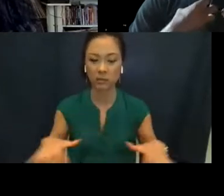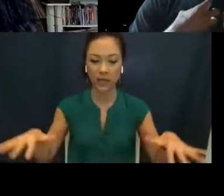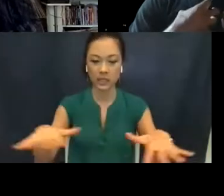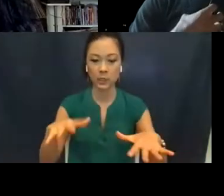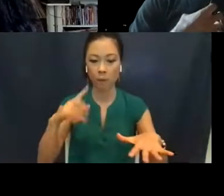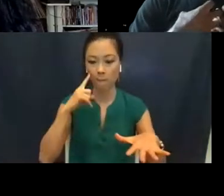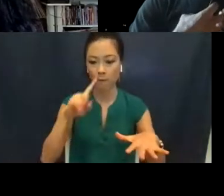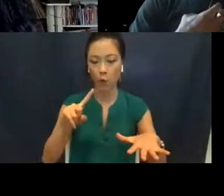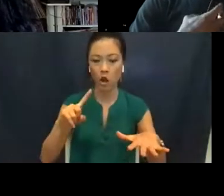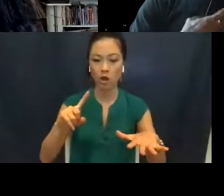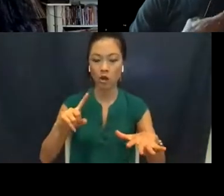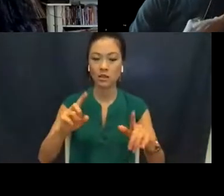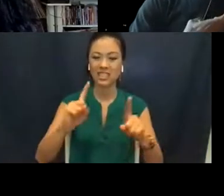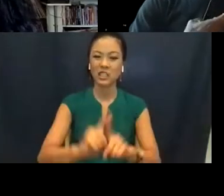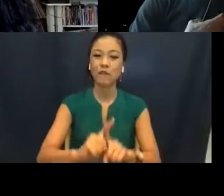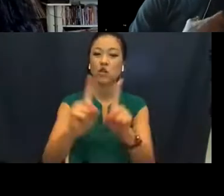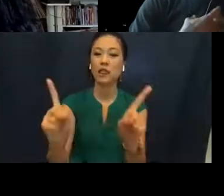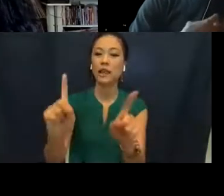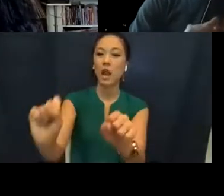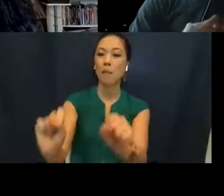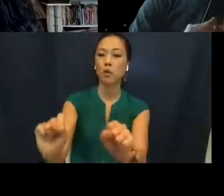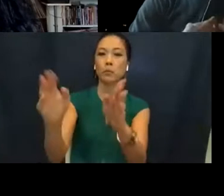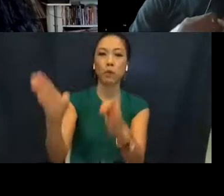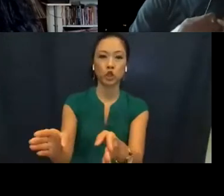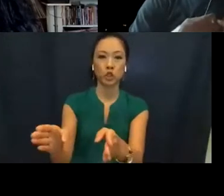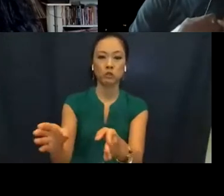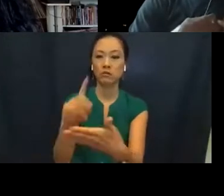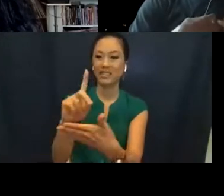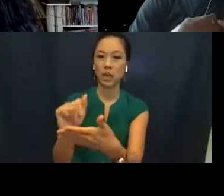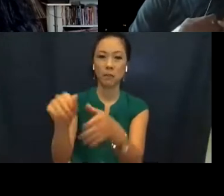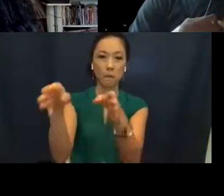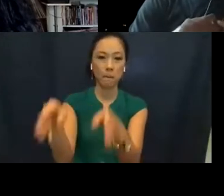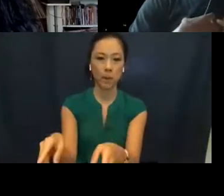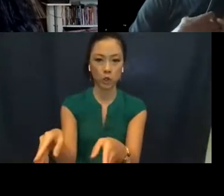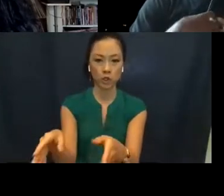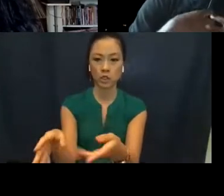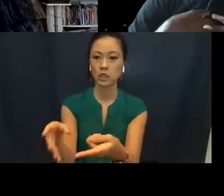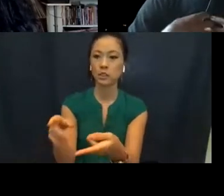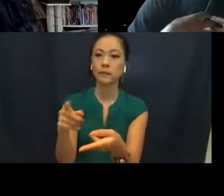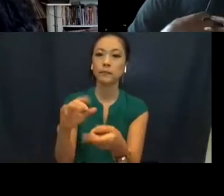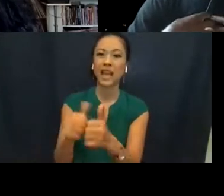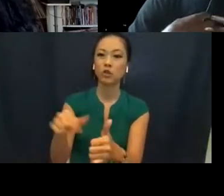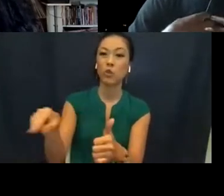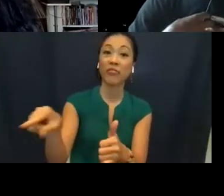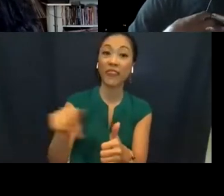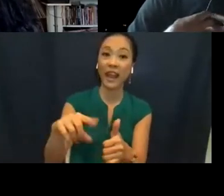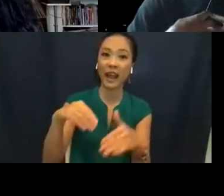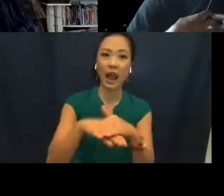abled persons, disabled persons, how do they access our archives and our work? To me this